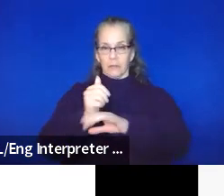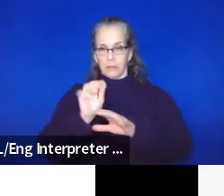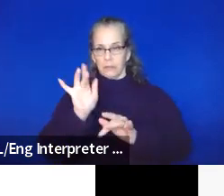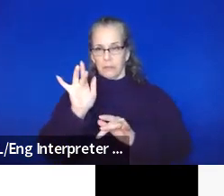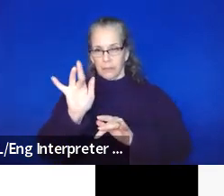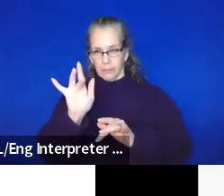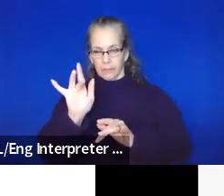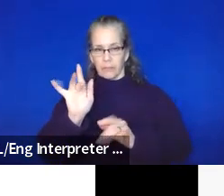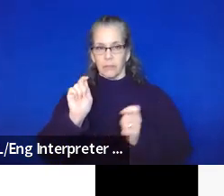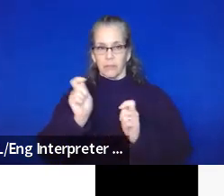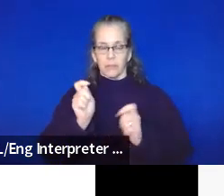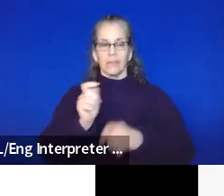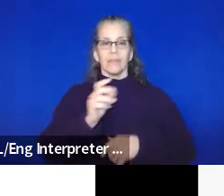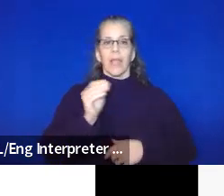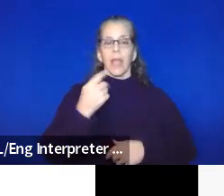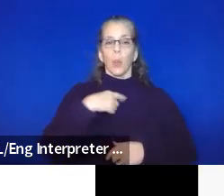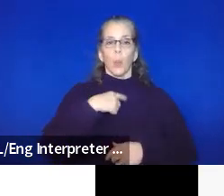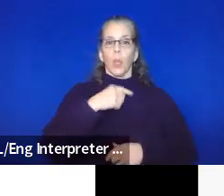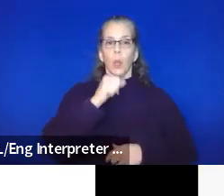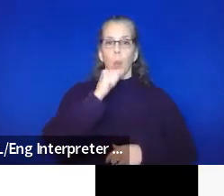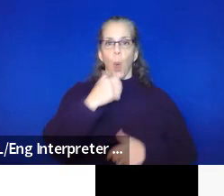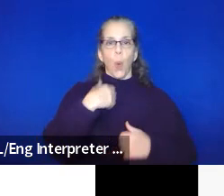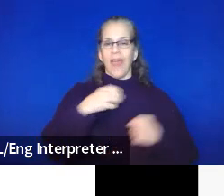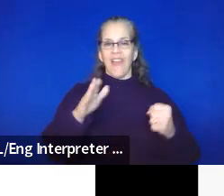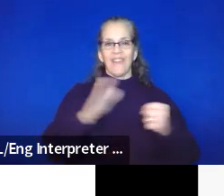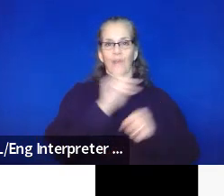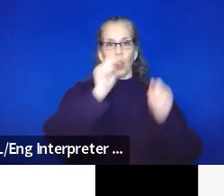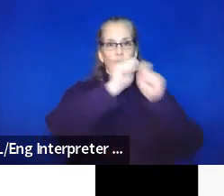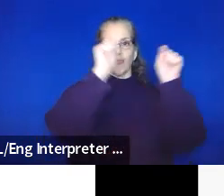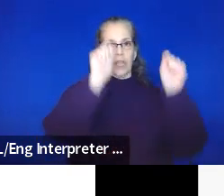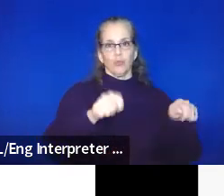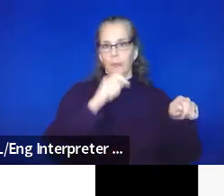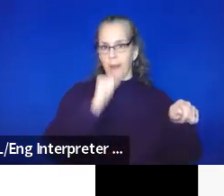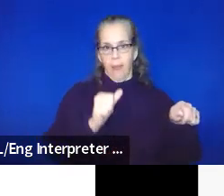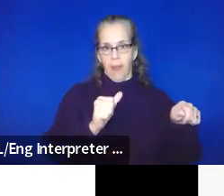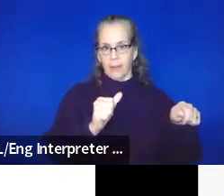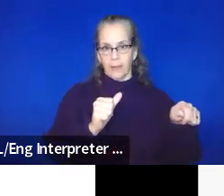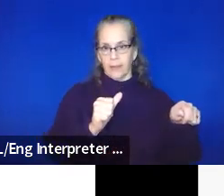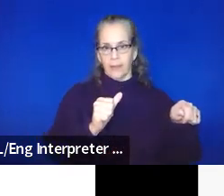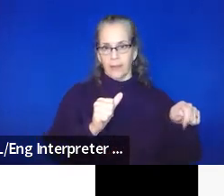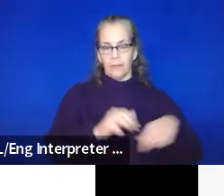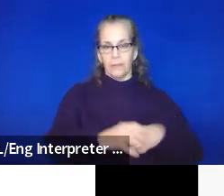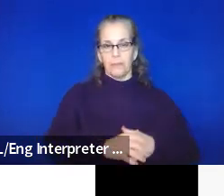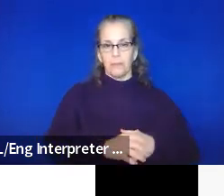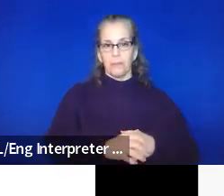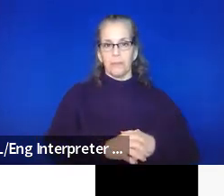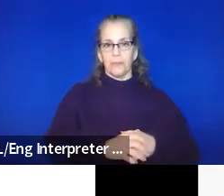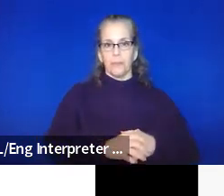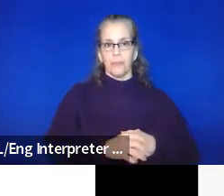And we're not doing a full transcript this evening, so for questions, we're going to